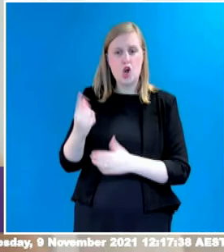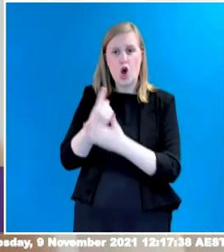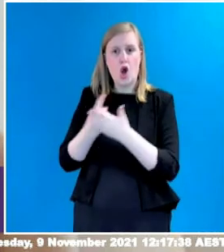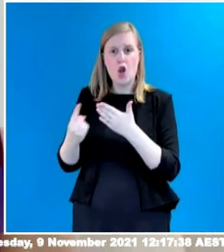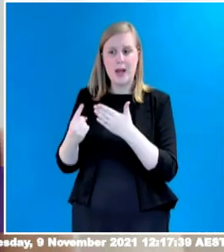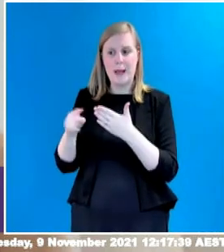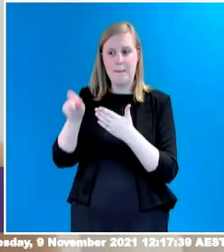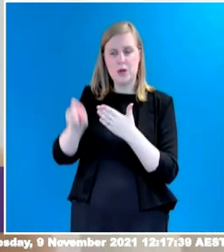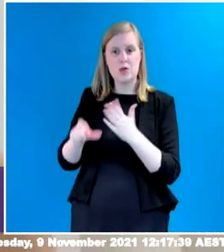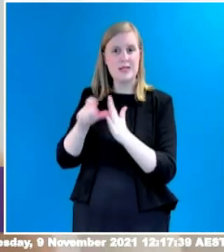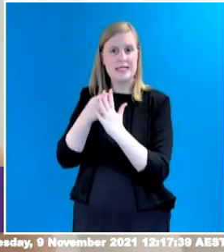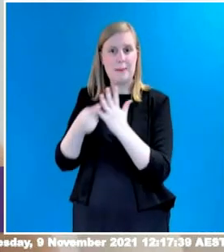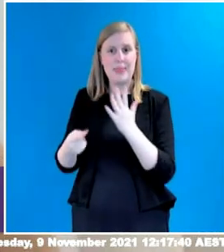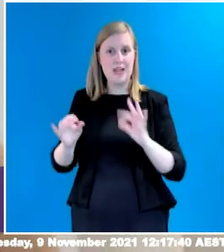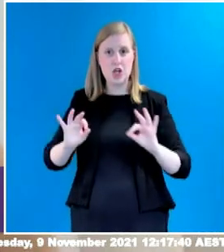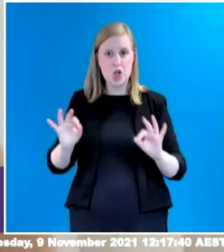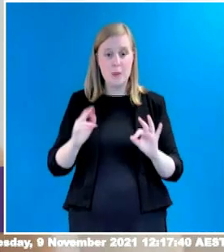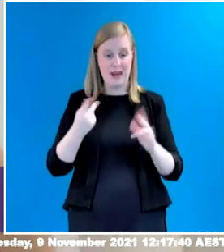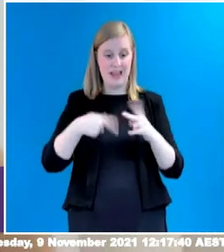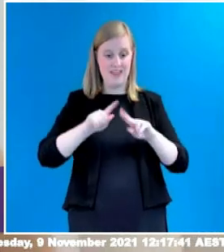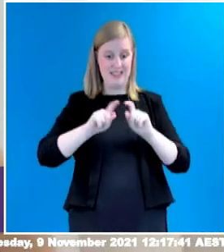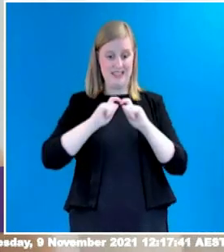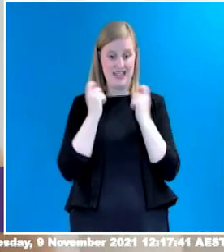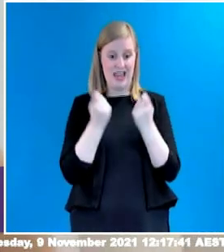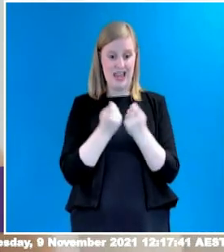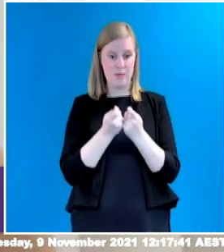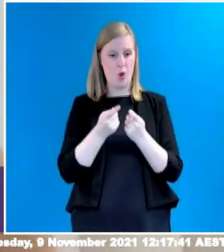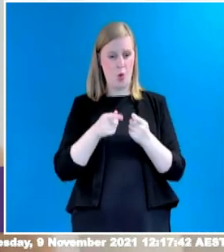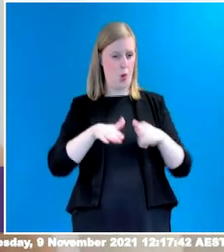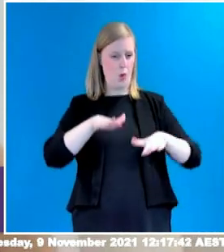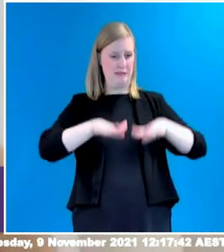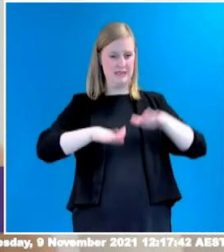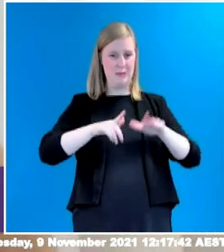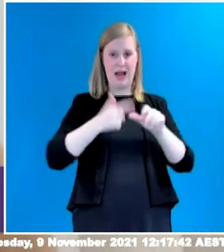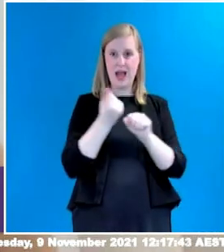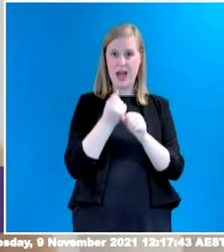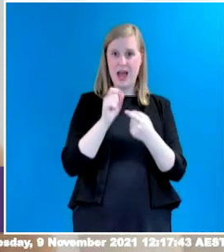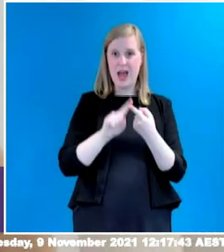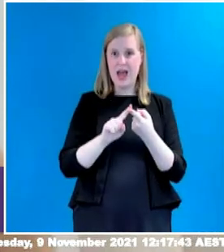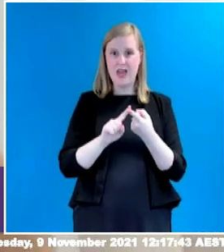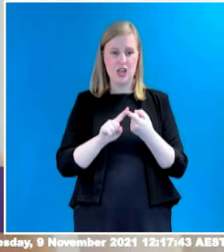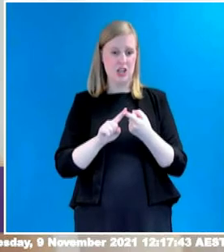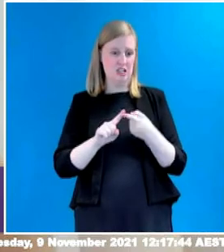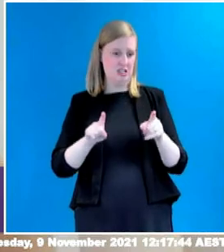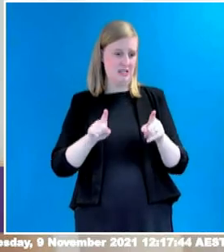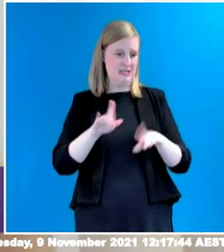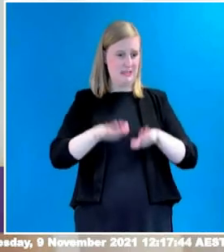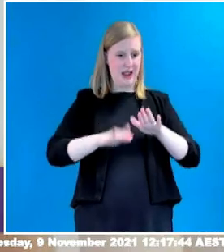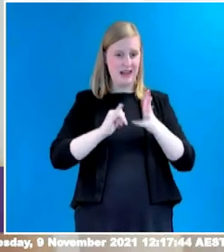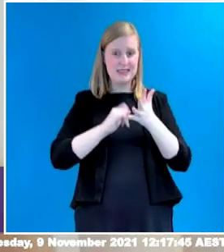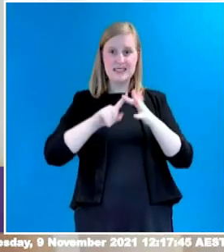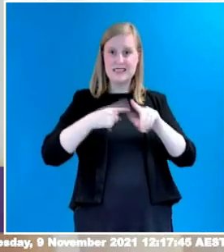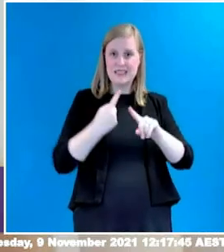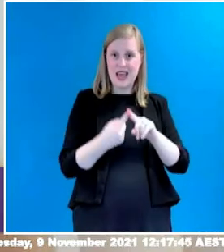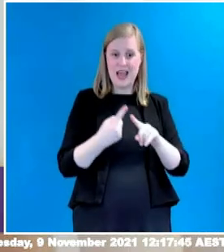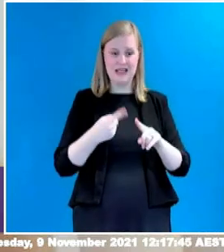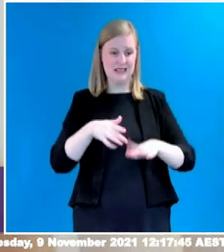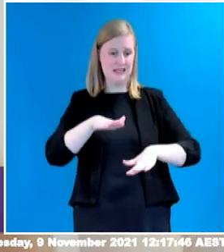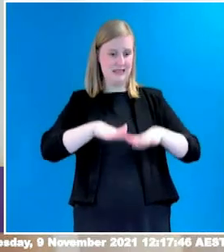solve problems up to twice as fast as nondiverse teams. So, having a presence of disabled people in the room